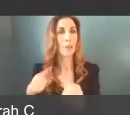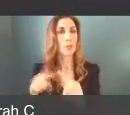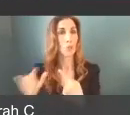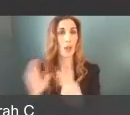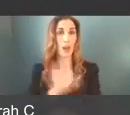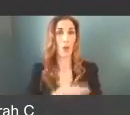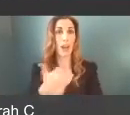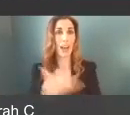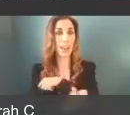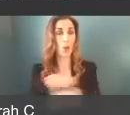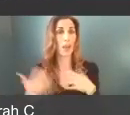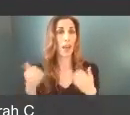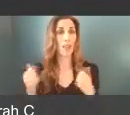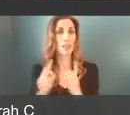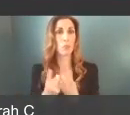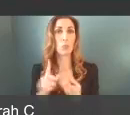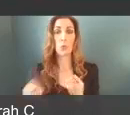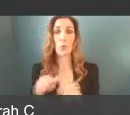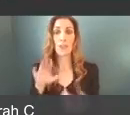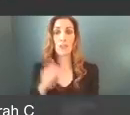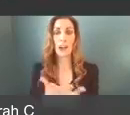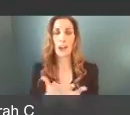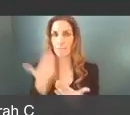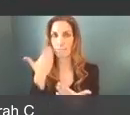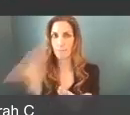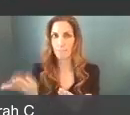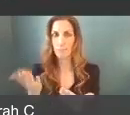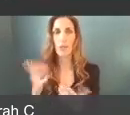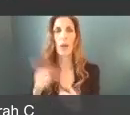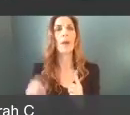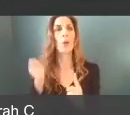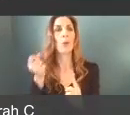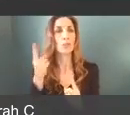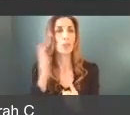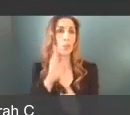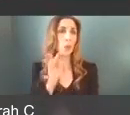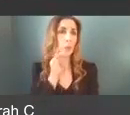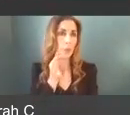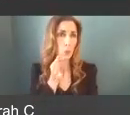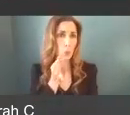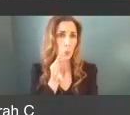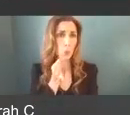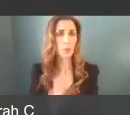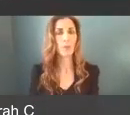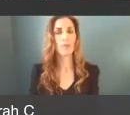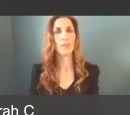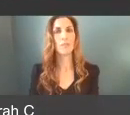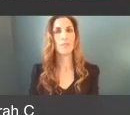don't know when it's arriving but we understand it will be fairly soon and we will be ramping up